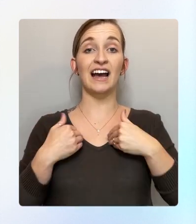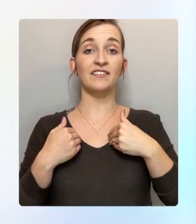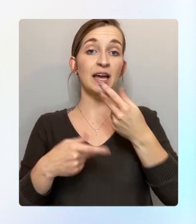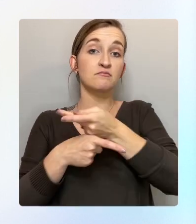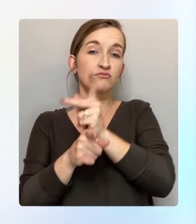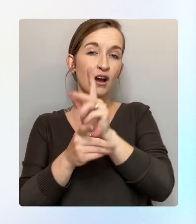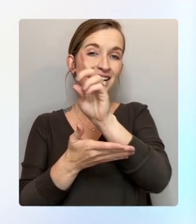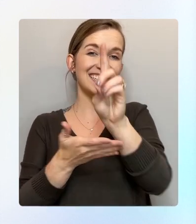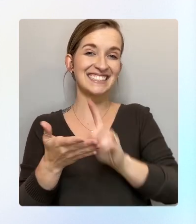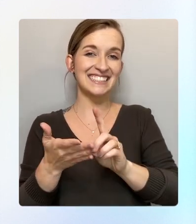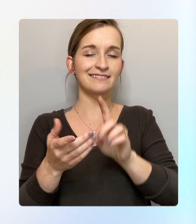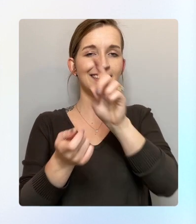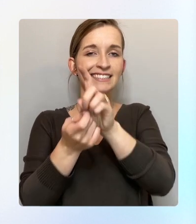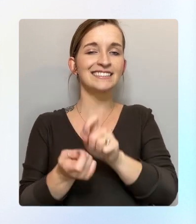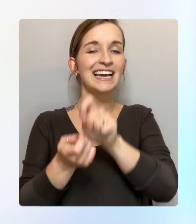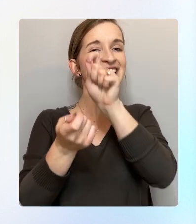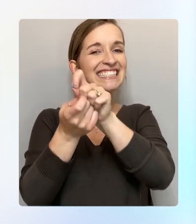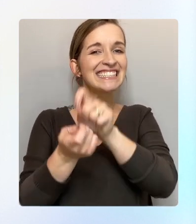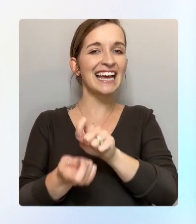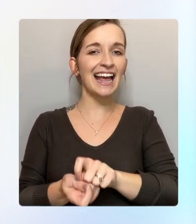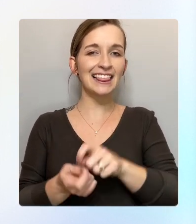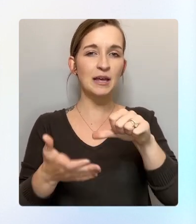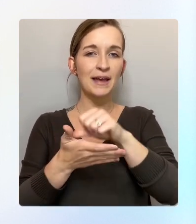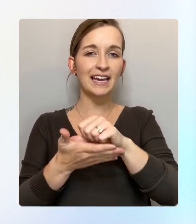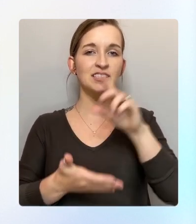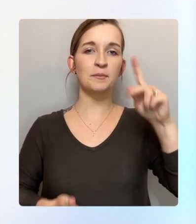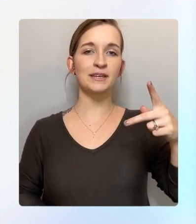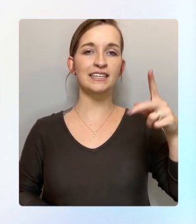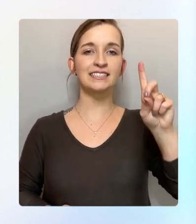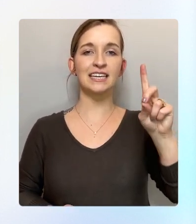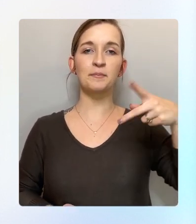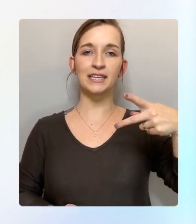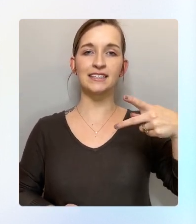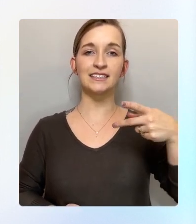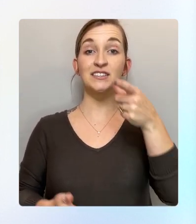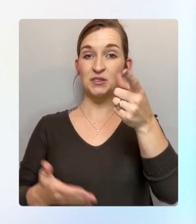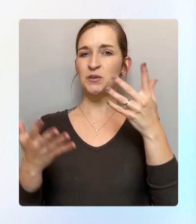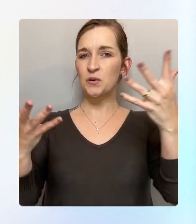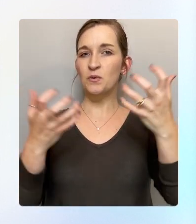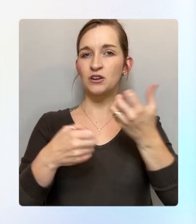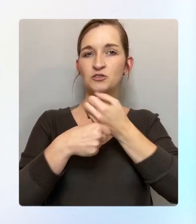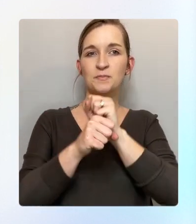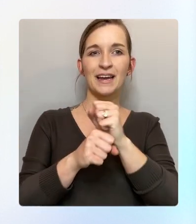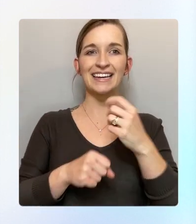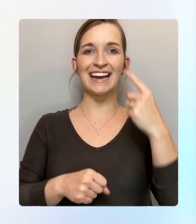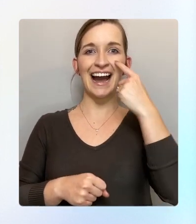You'll want to create eye-catching key art as well as videos for your PDP. Like these here,